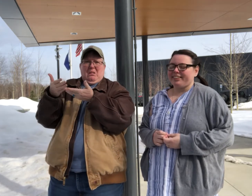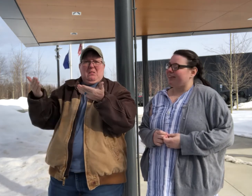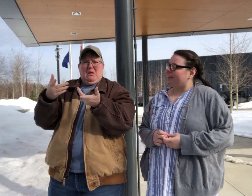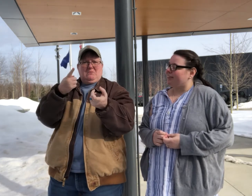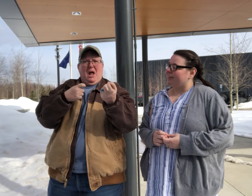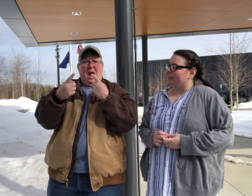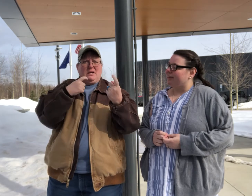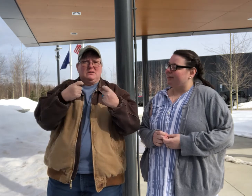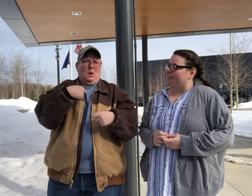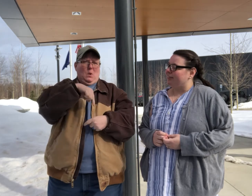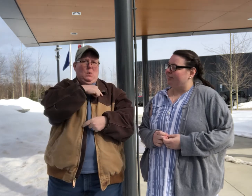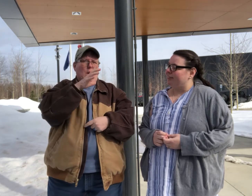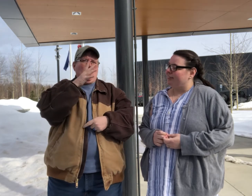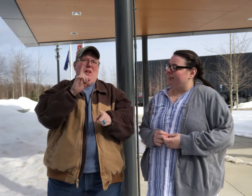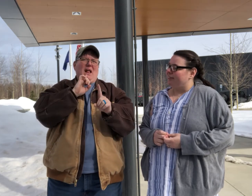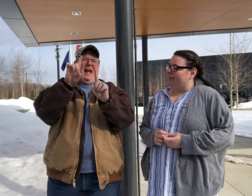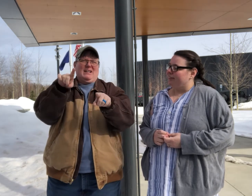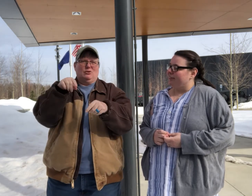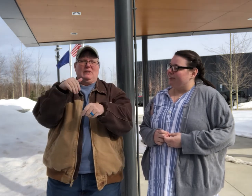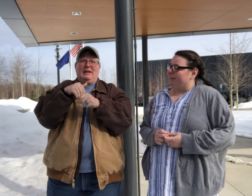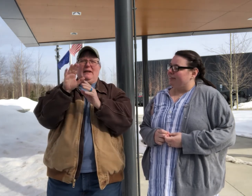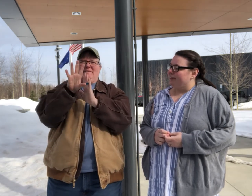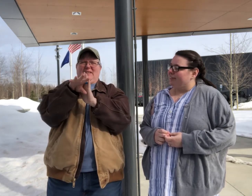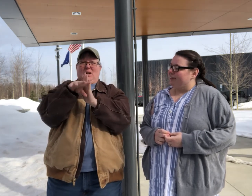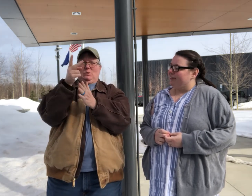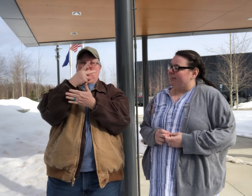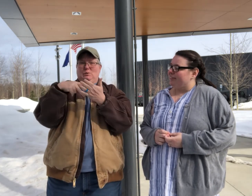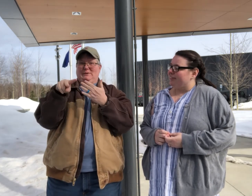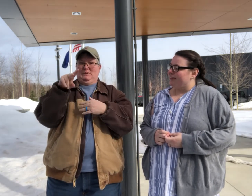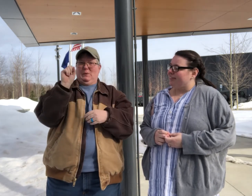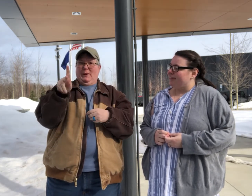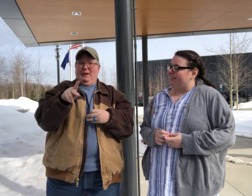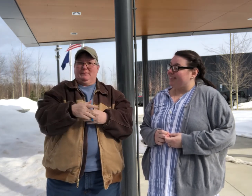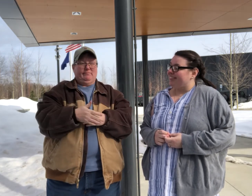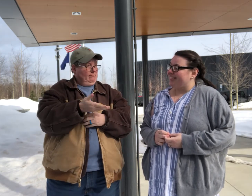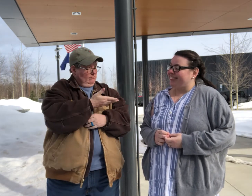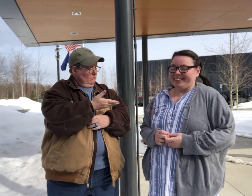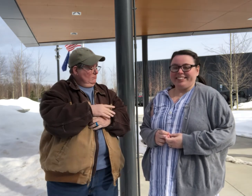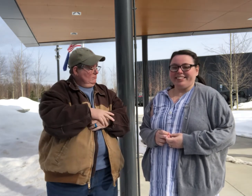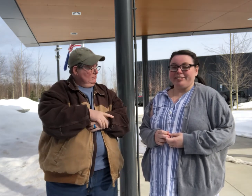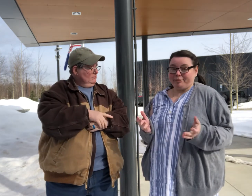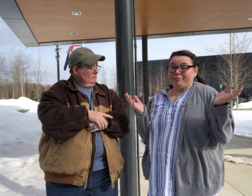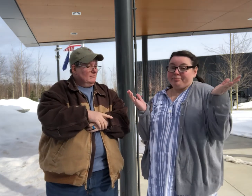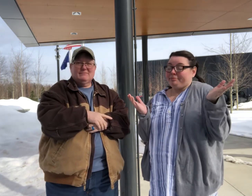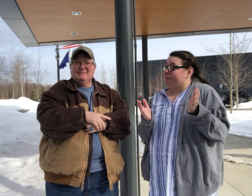You can go ahead and ask us, and we're going to answer it in a video in two weeks. Okay. [Summer] Mm-hmm